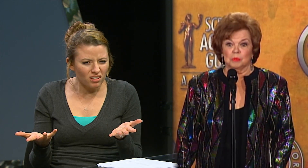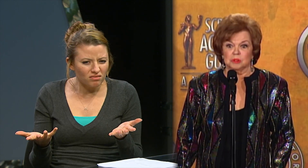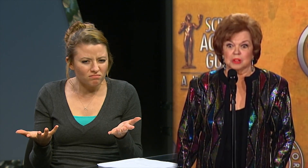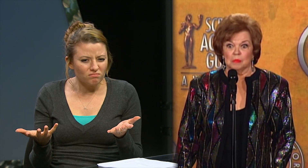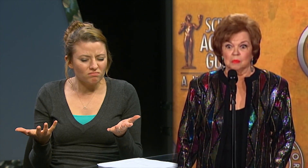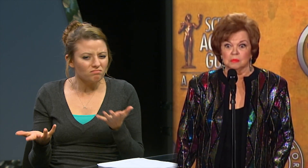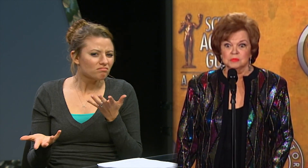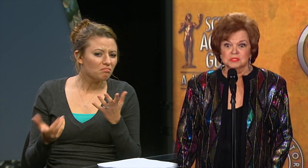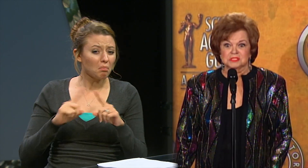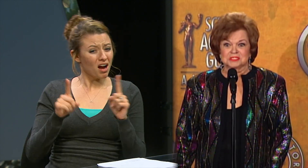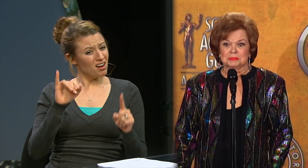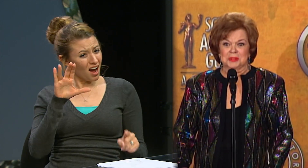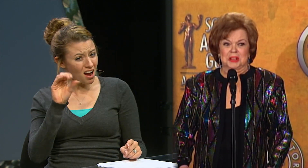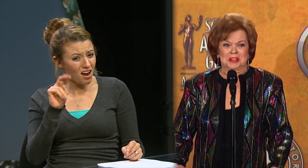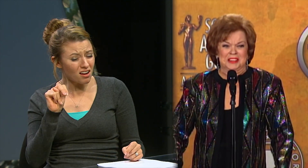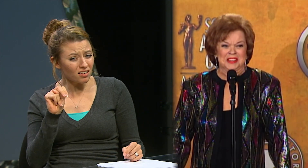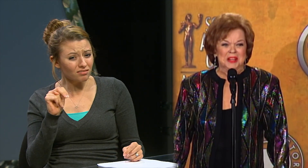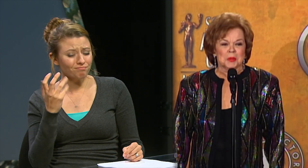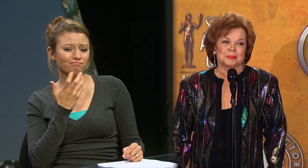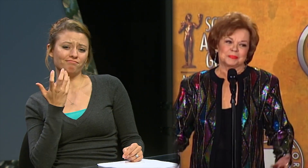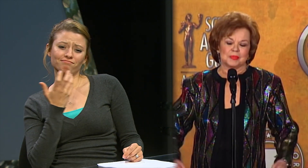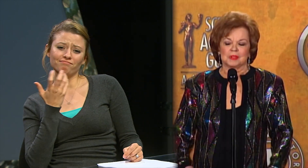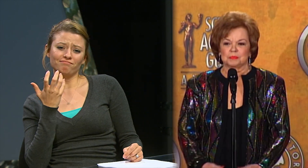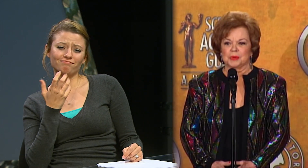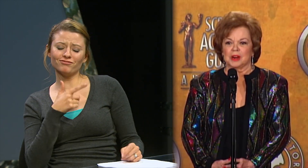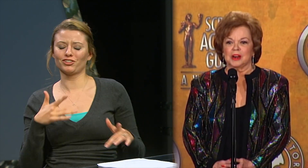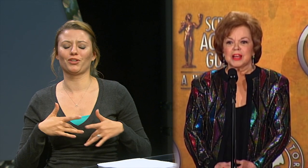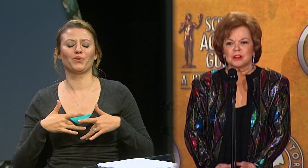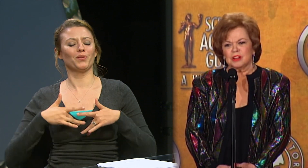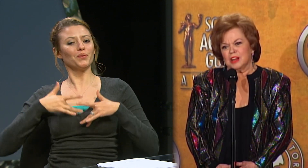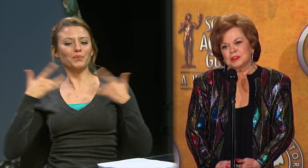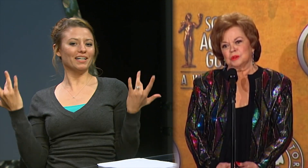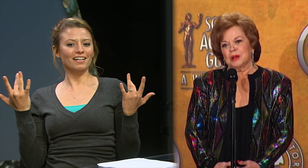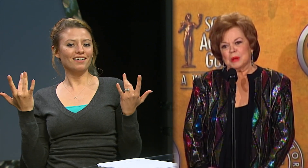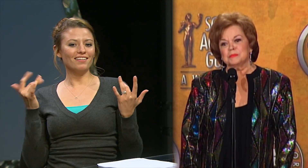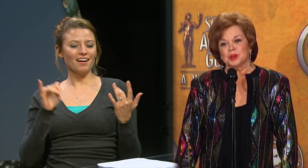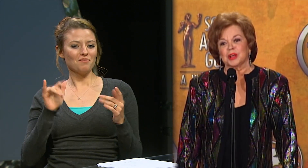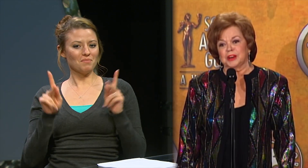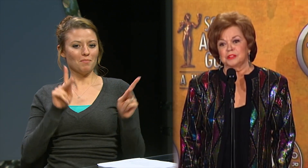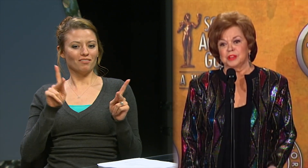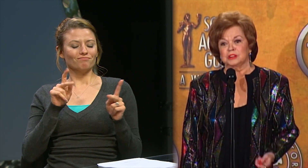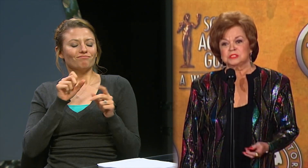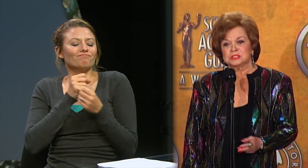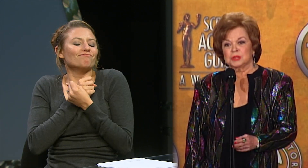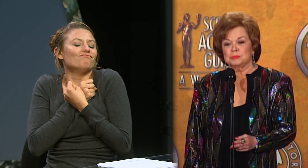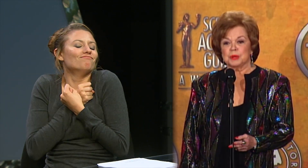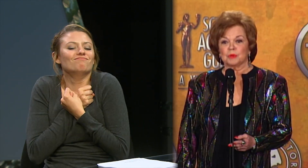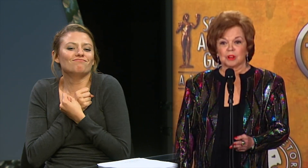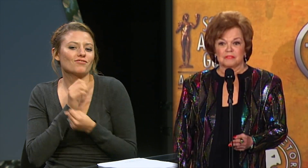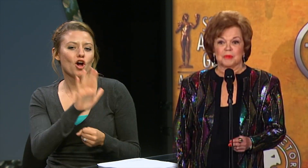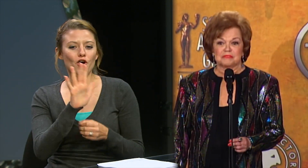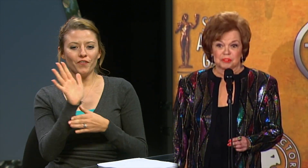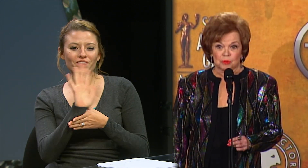OR SOMETHING. BUT AN ICON? IM DELIGHTED THAT PEOPLE LOVED MY FILMS AND WERE LOYAL TO ME